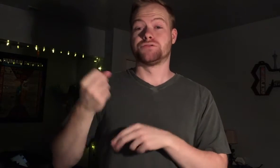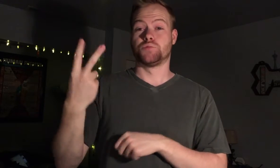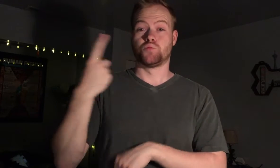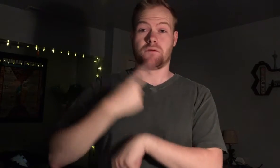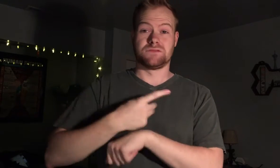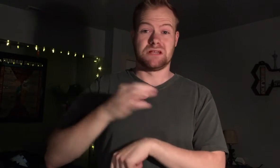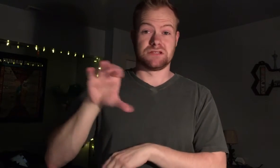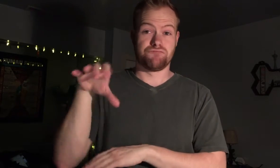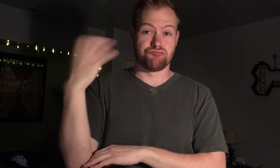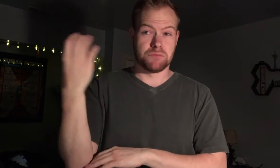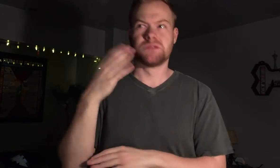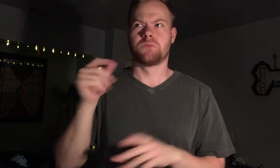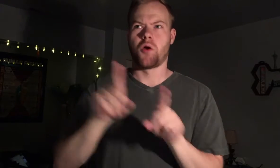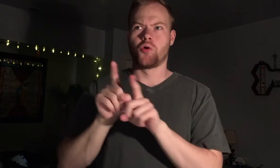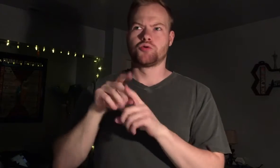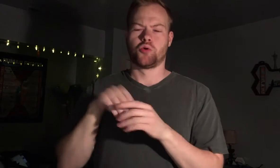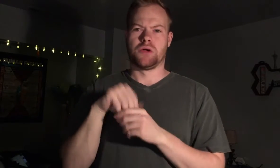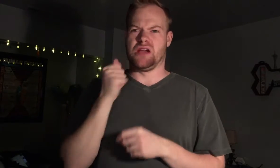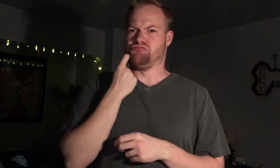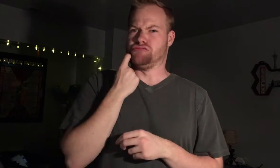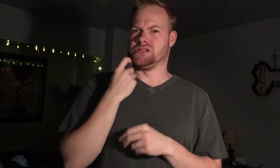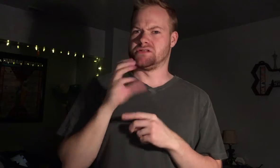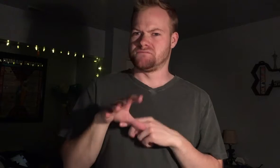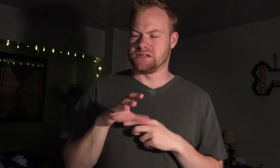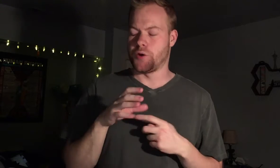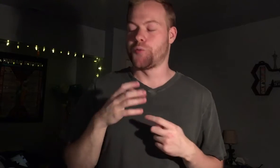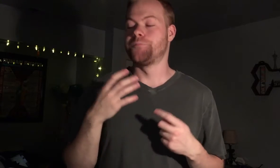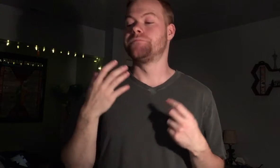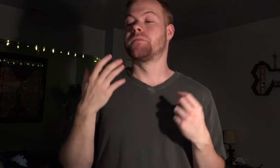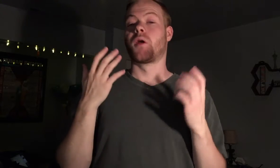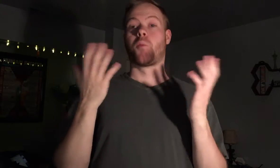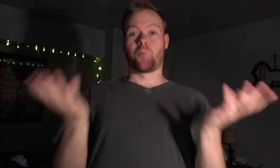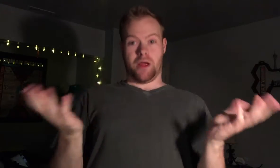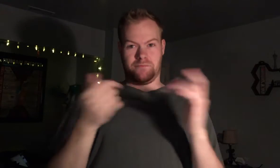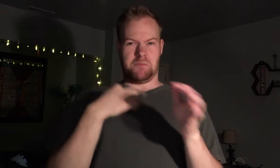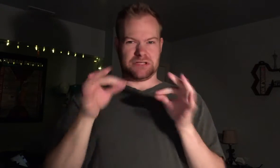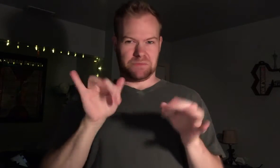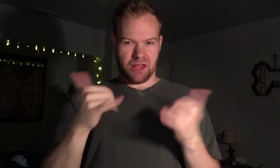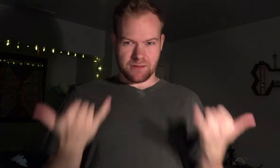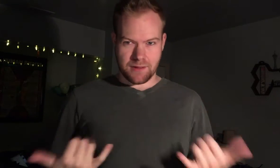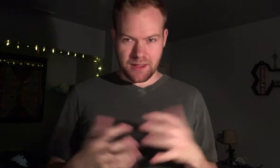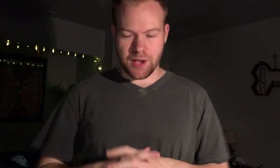12 Days of Christmas, and also in a recent video. Well, I'll explain that now.